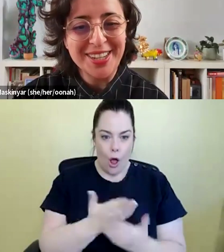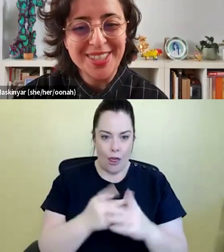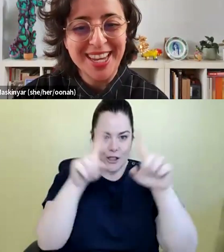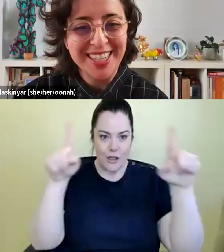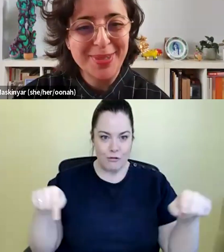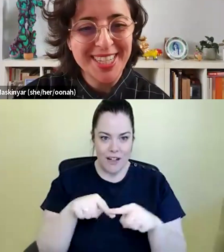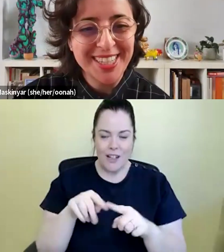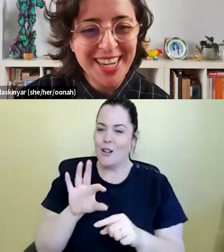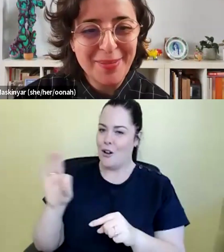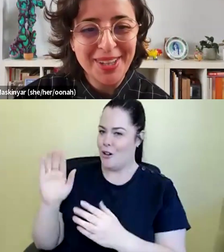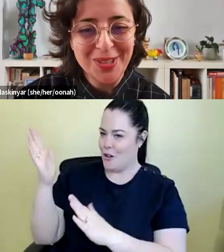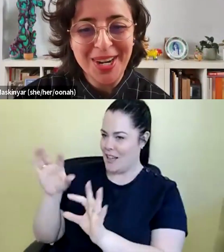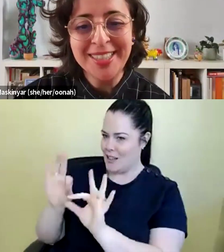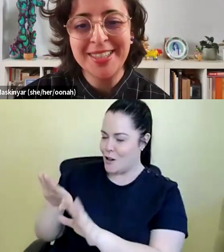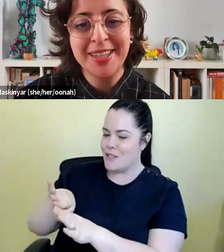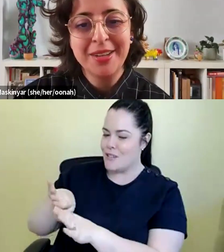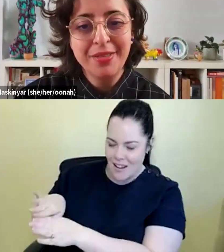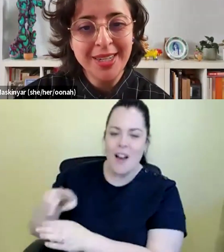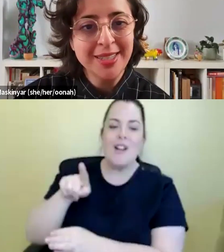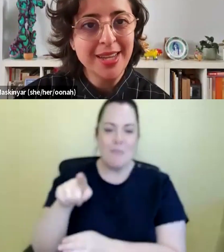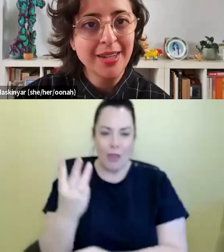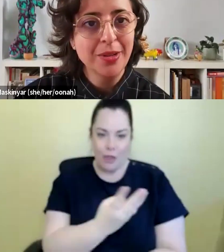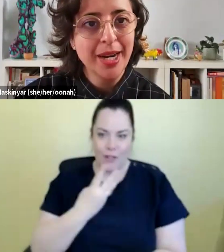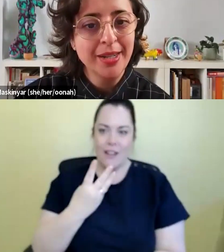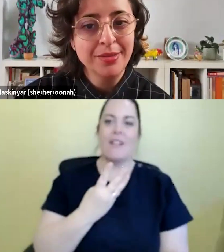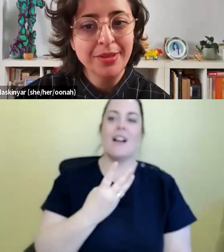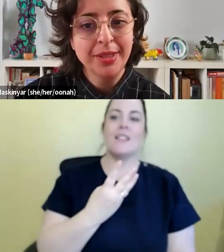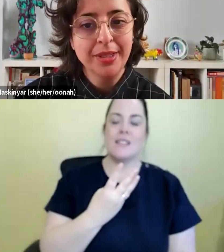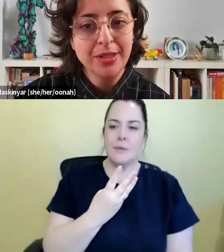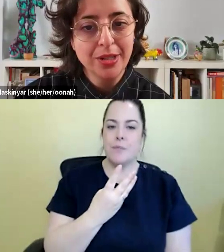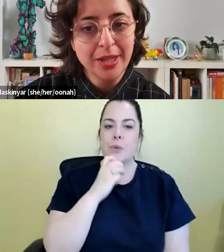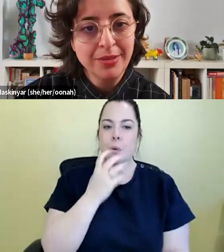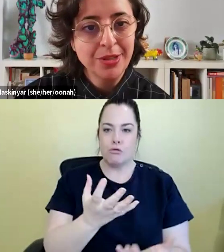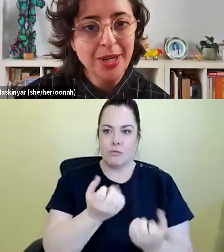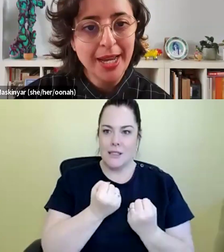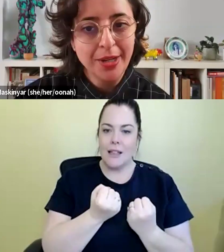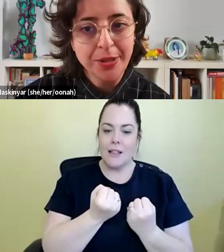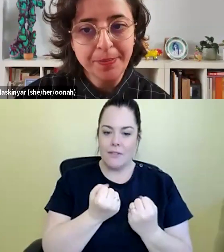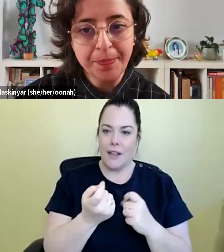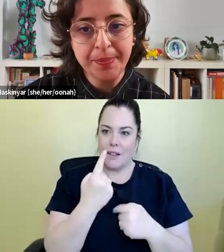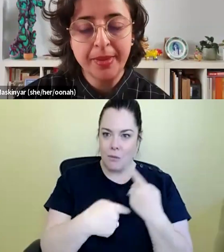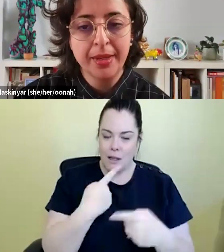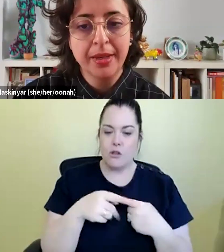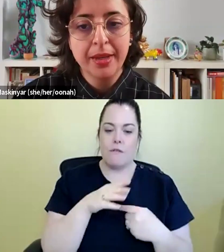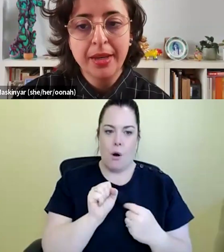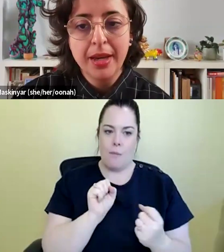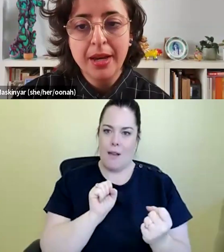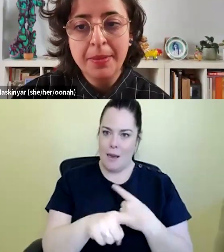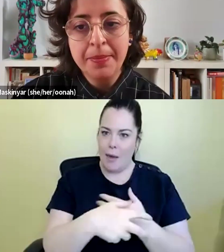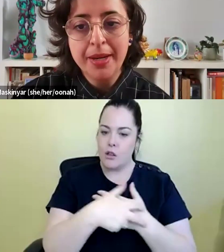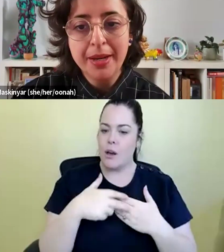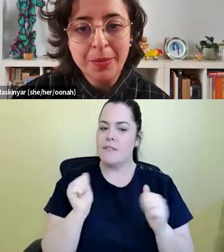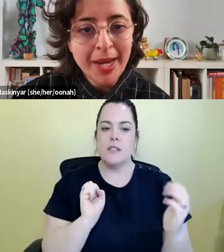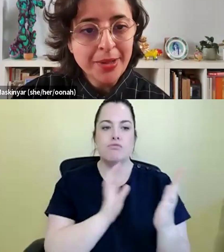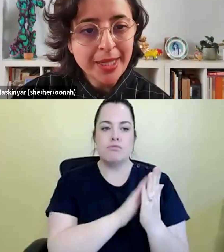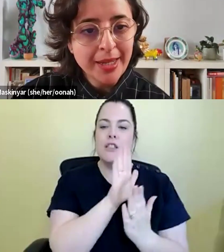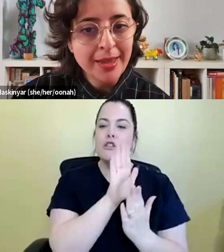receives that particular email address. venice@creative.gov.au. A reminder again,